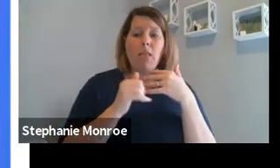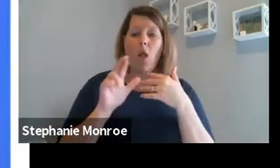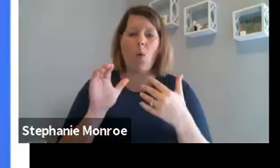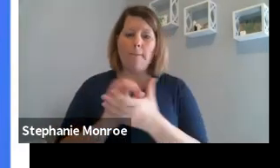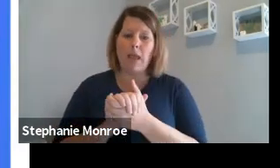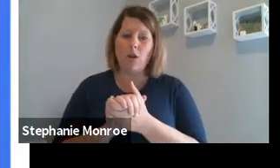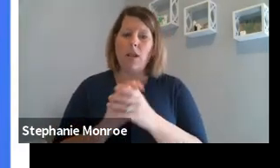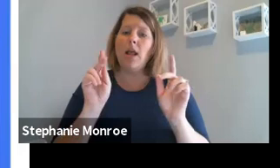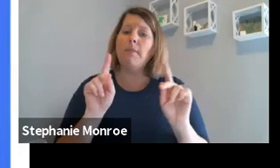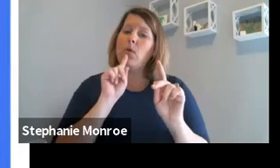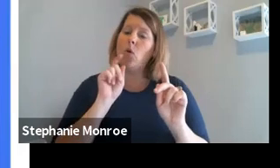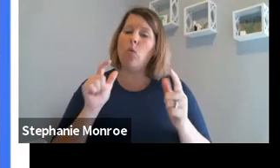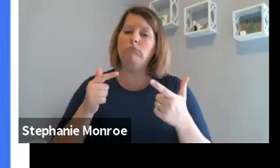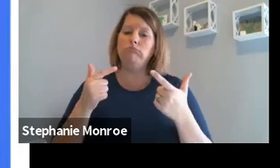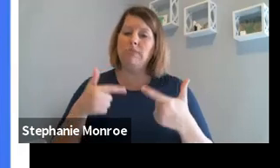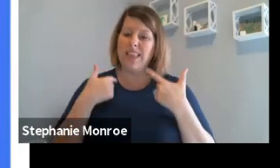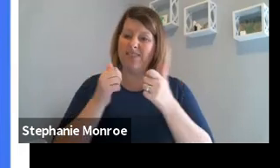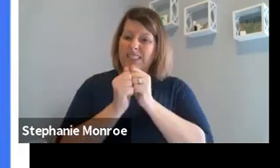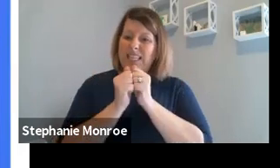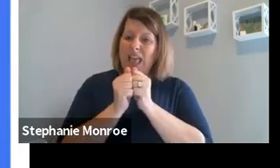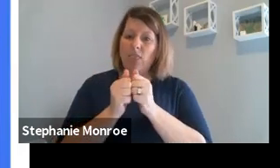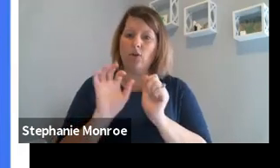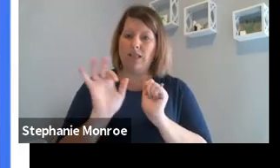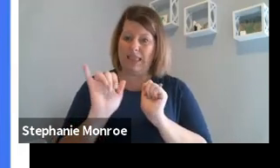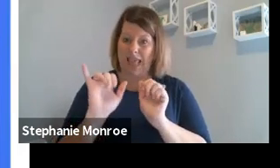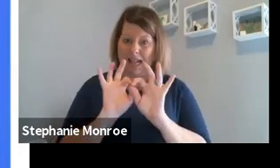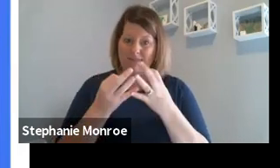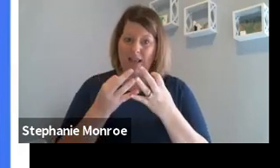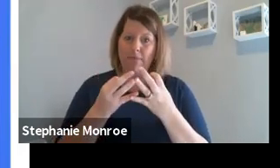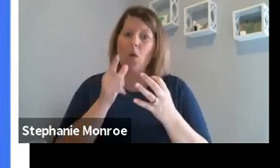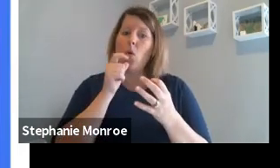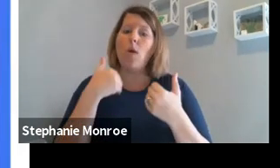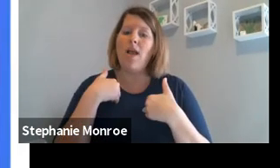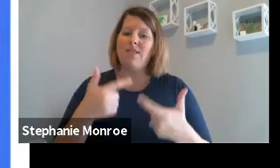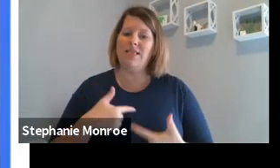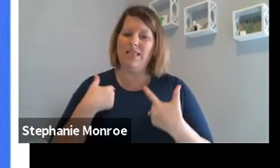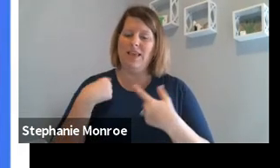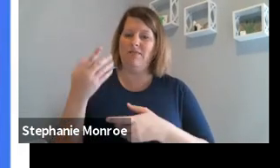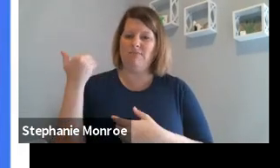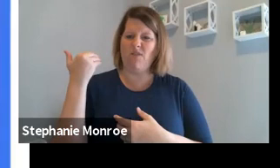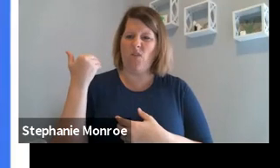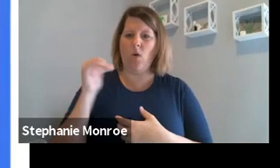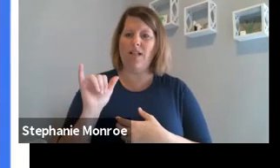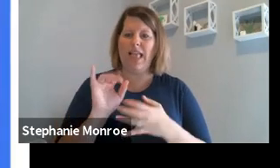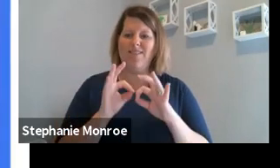who are presently residing together as in a family unit or who have resided together in the past as in a family unit.